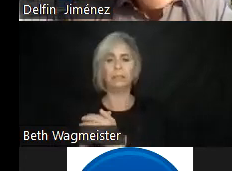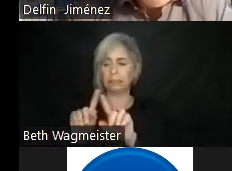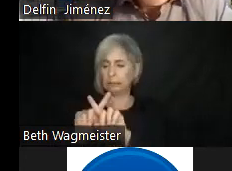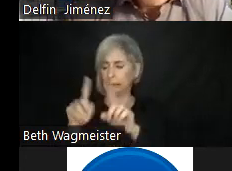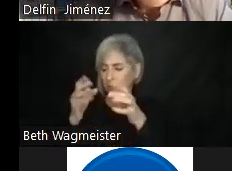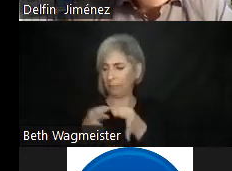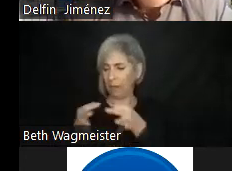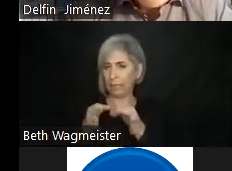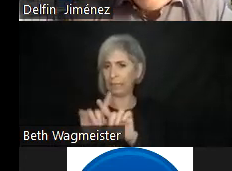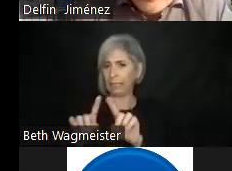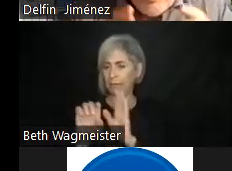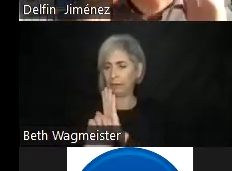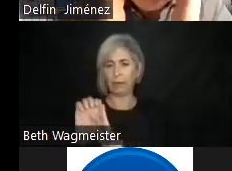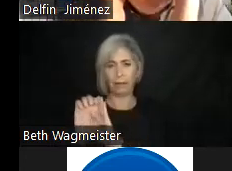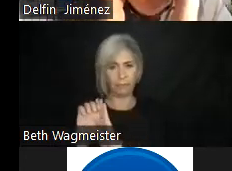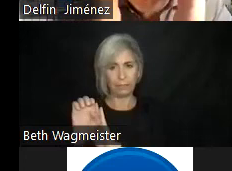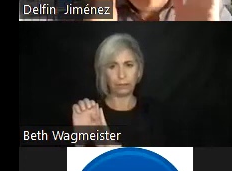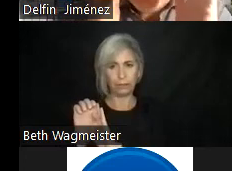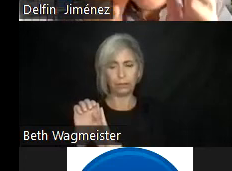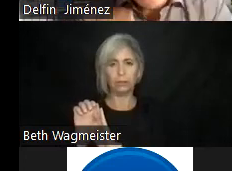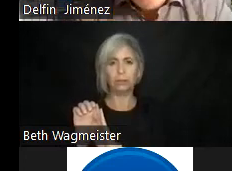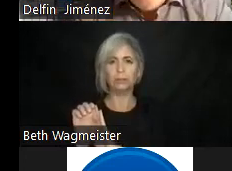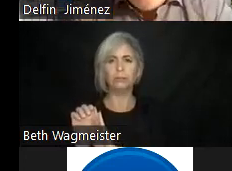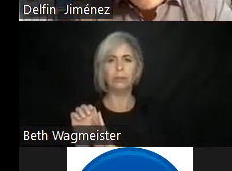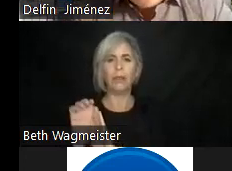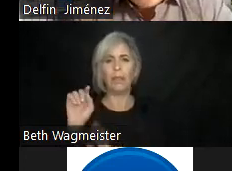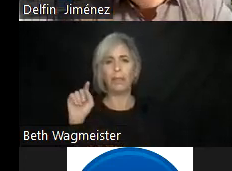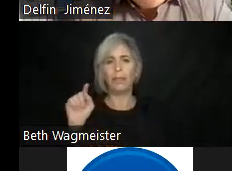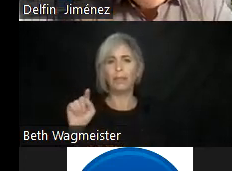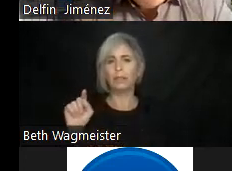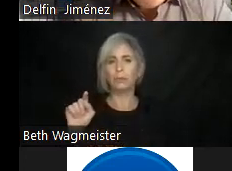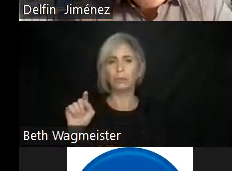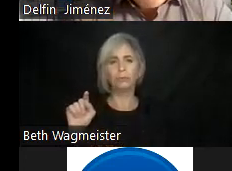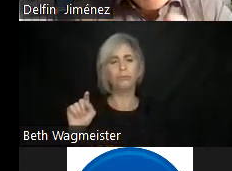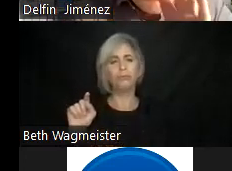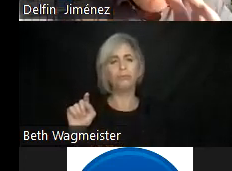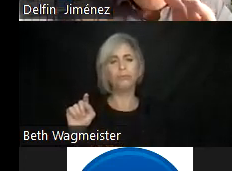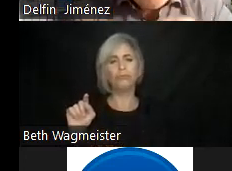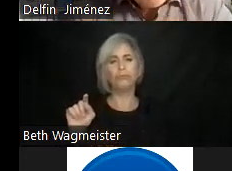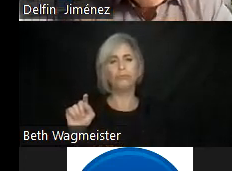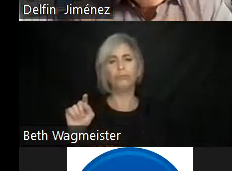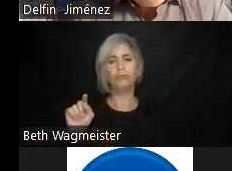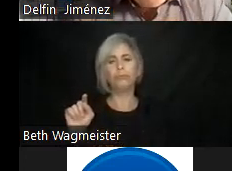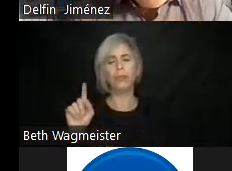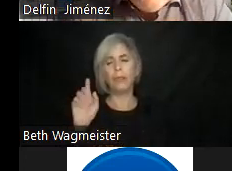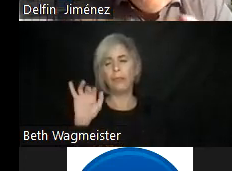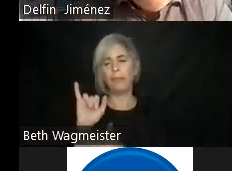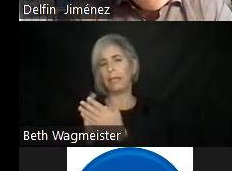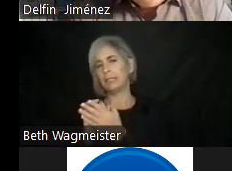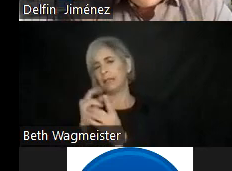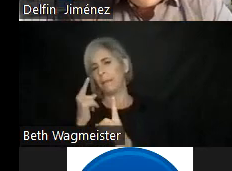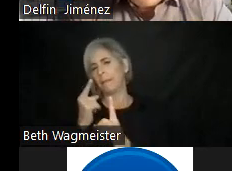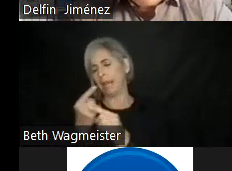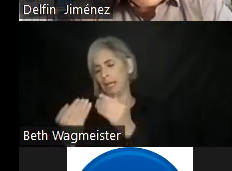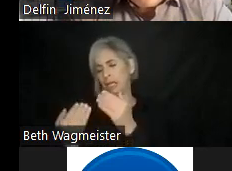There is in general a complete revision. This is the main news in the standard.